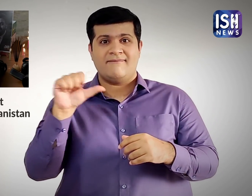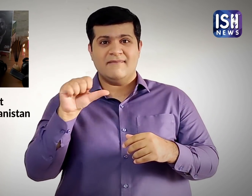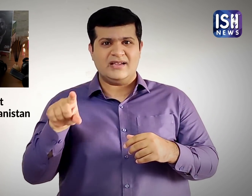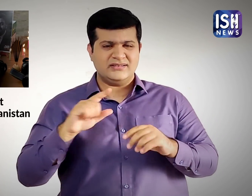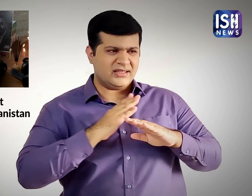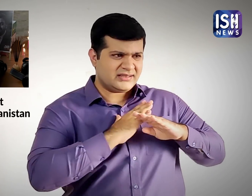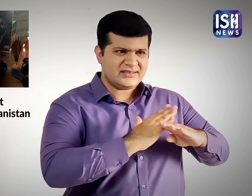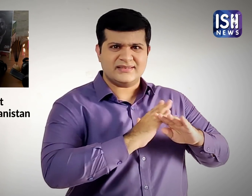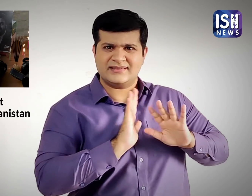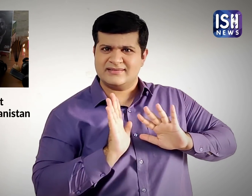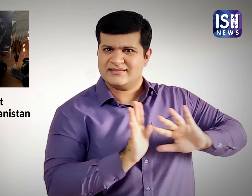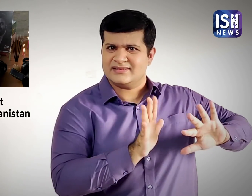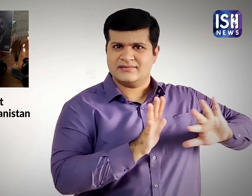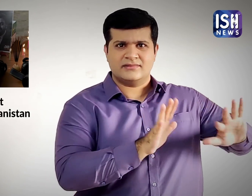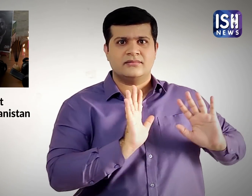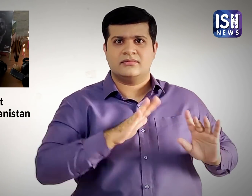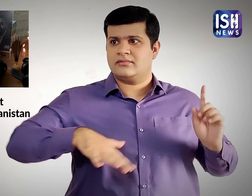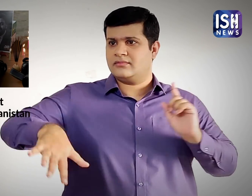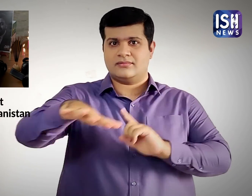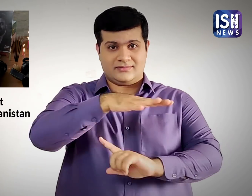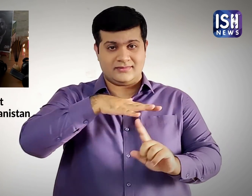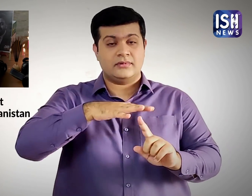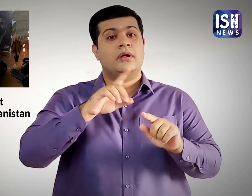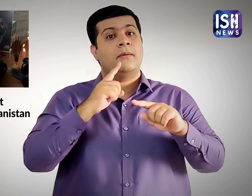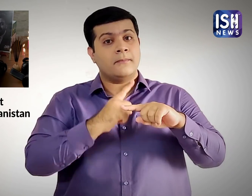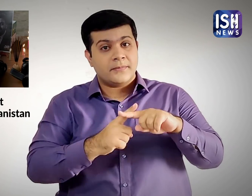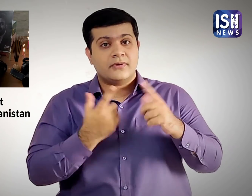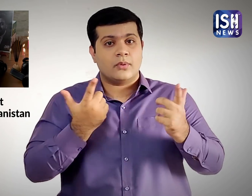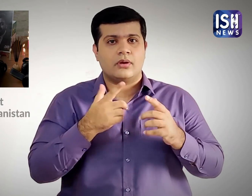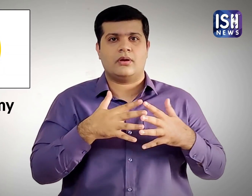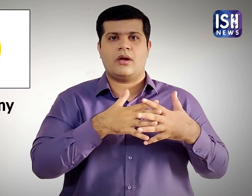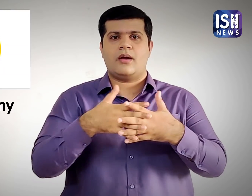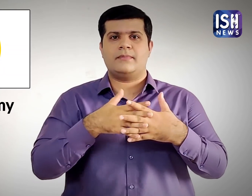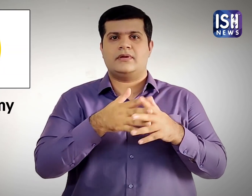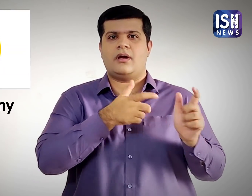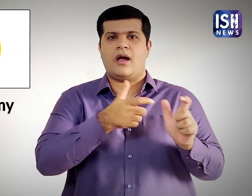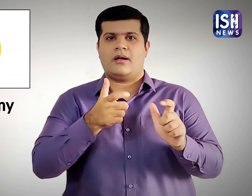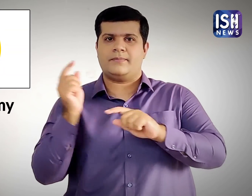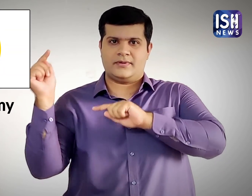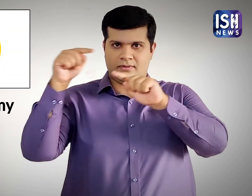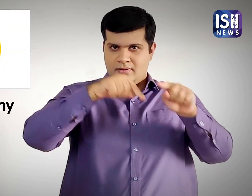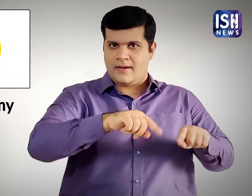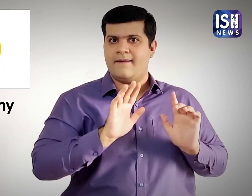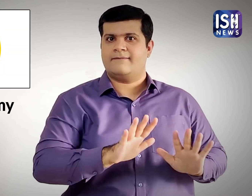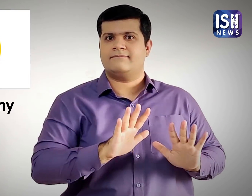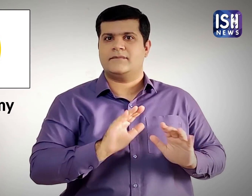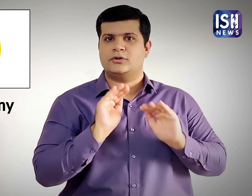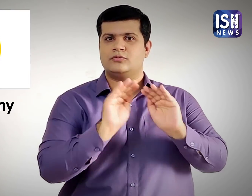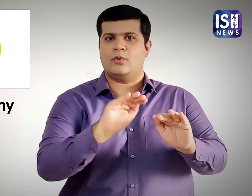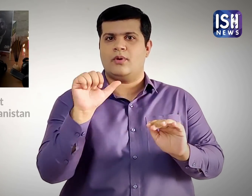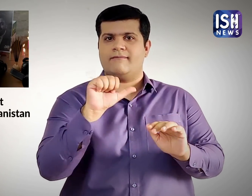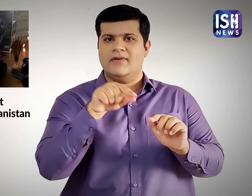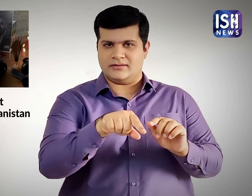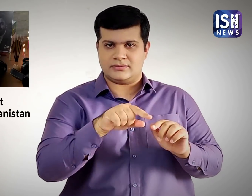The Afghans were trying hard to stop them. Even the American Army came to support them.